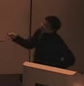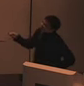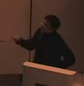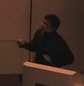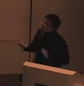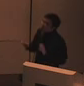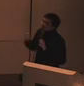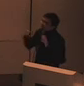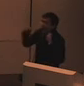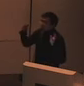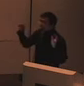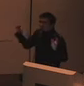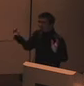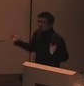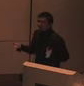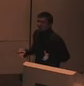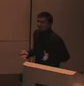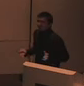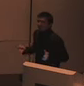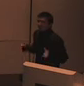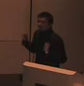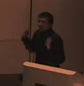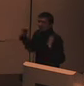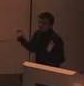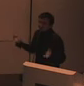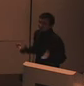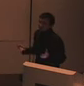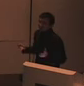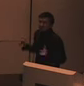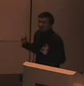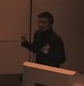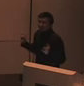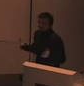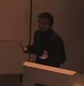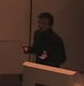Or you can fill the whole space as one room,